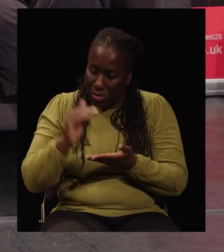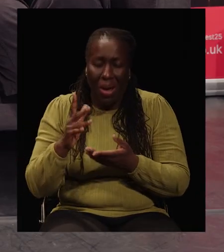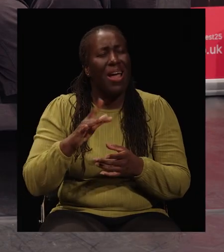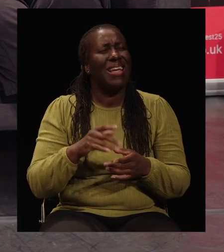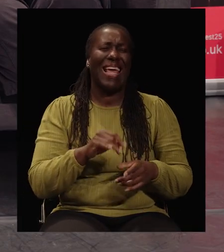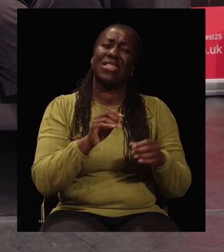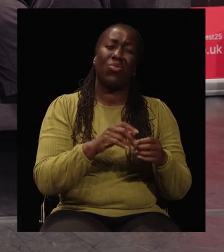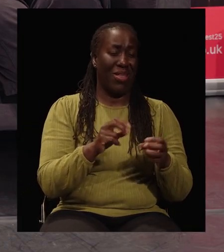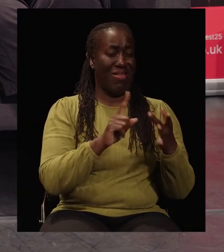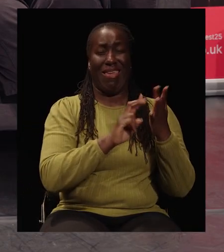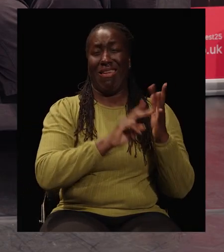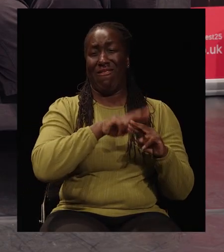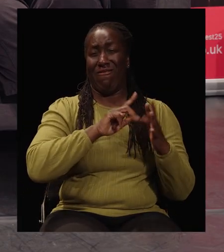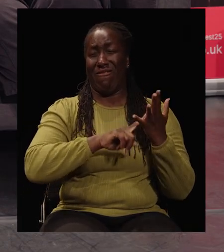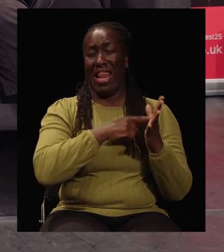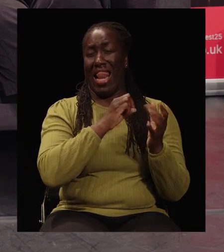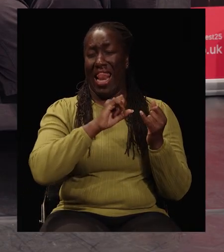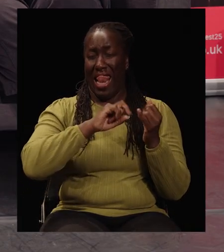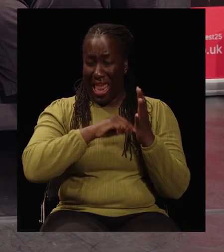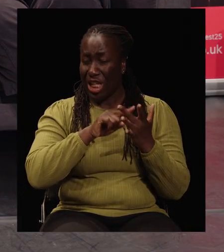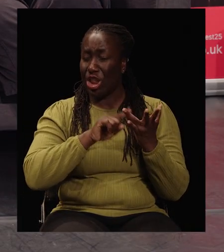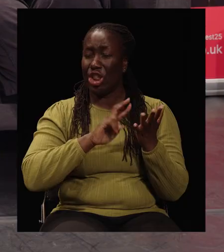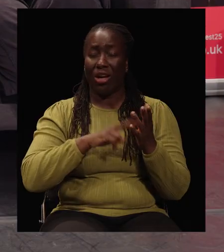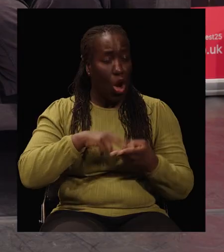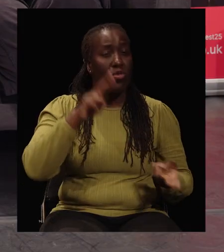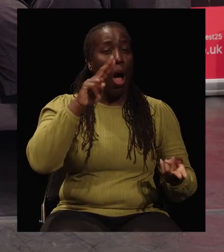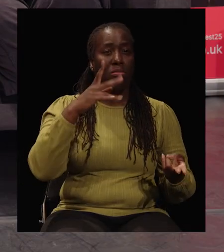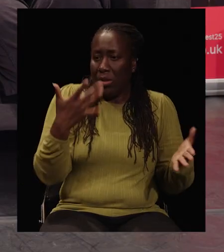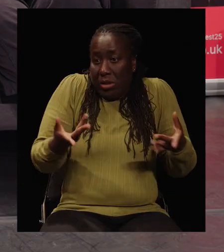But proportionally it was just a lot more doable